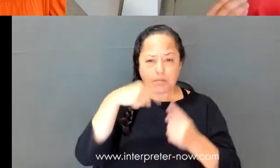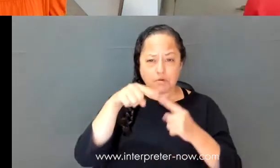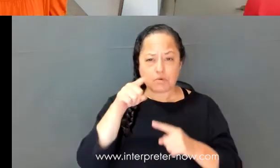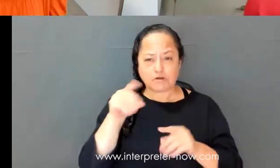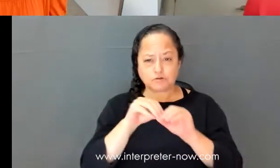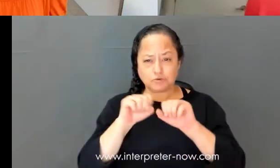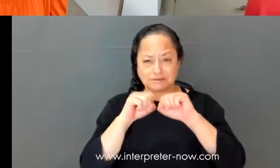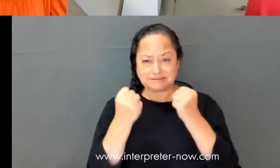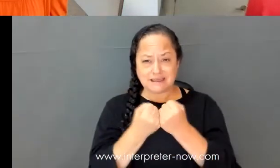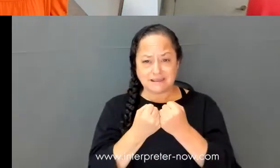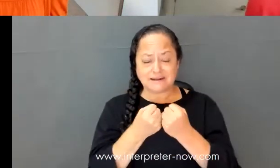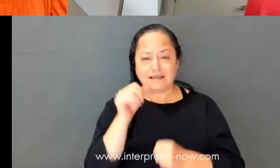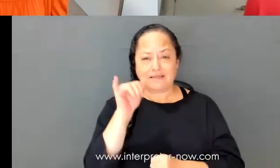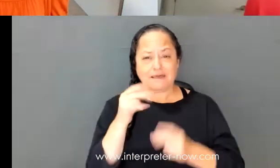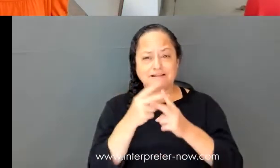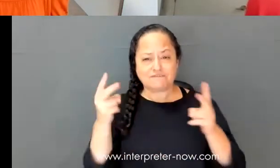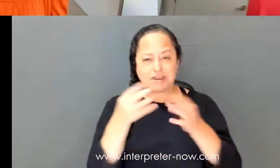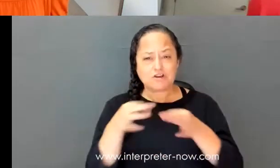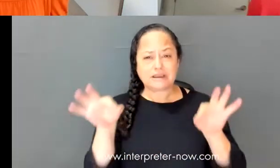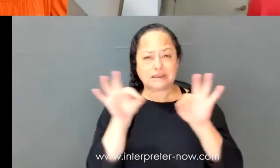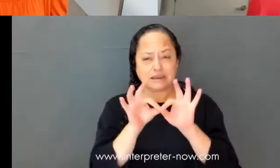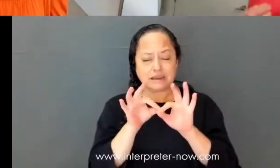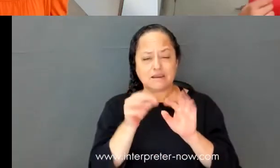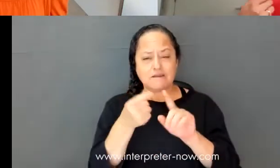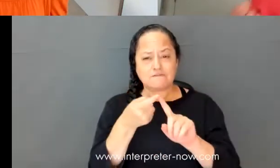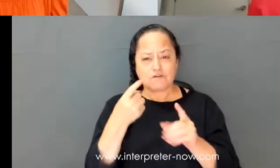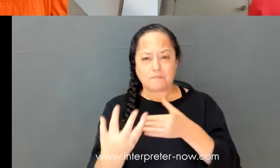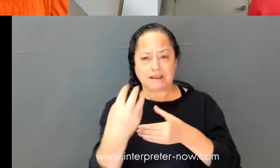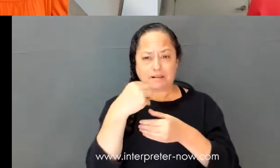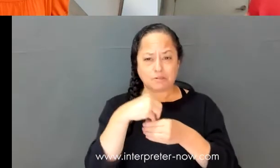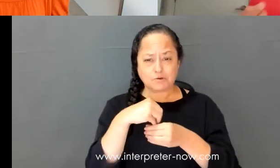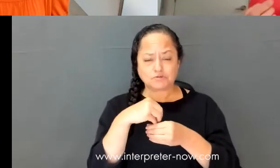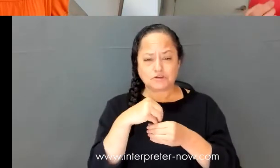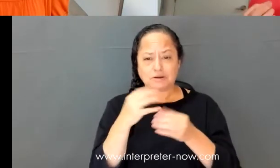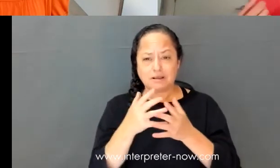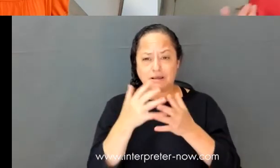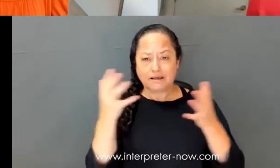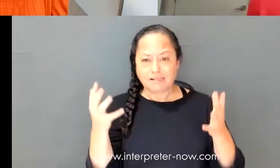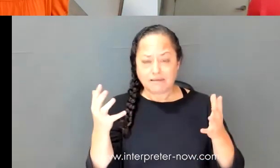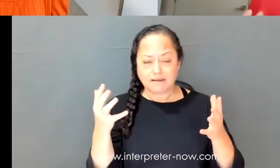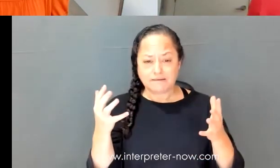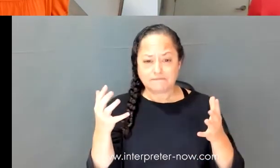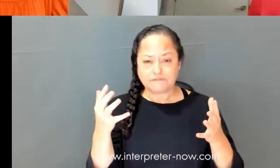I think that's very key when it comes to inclusion because a lot of the earlier defensiveness